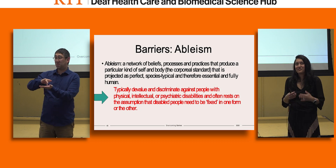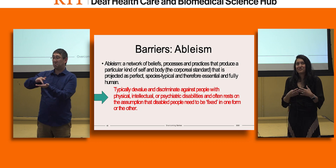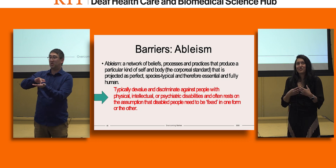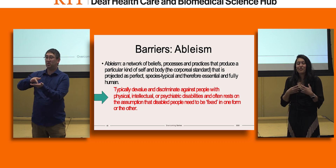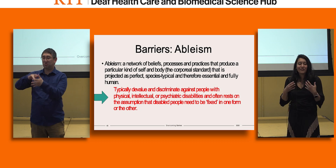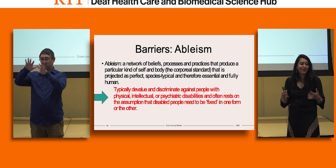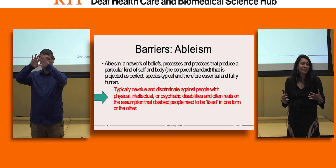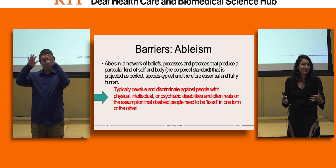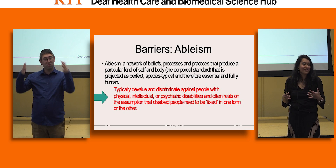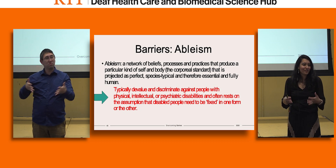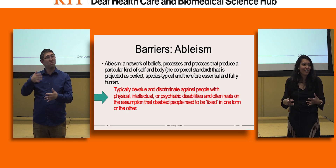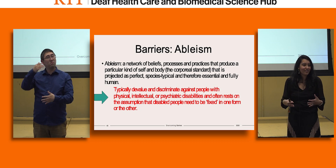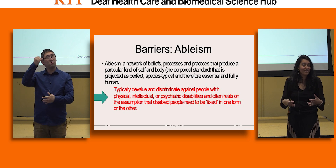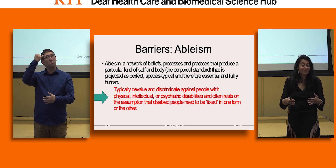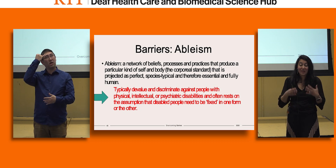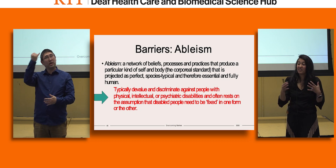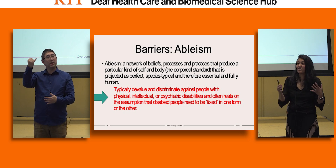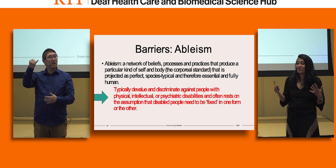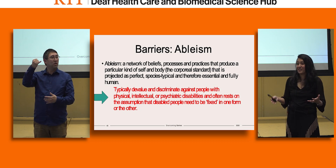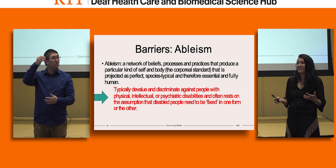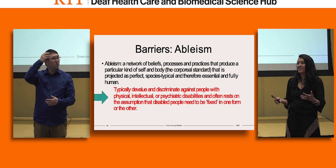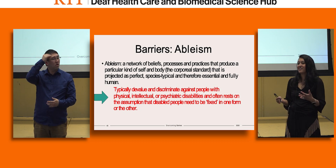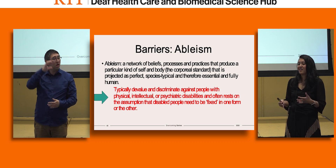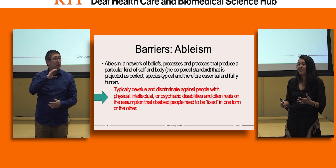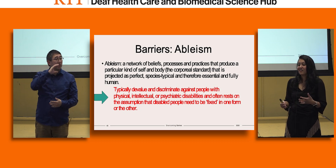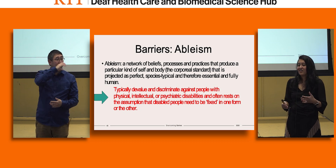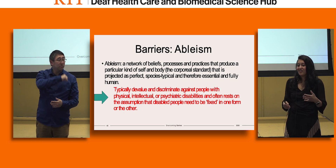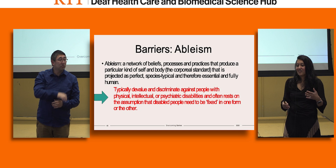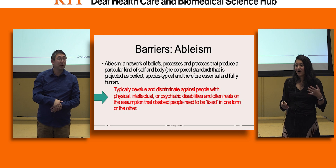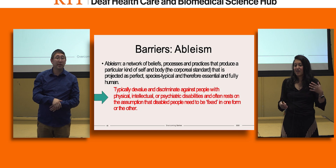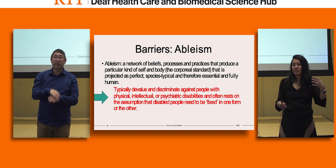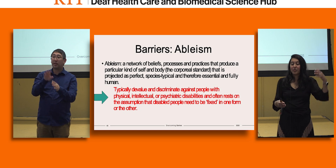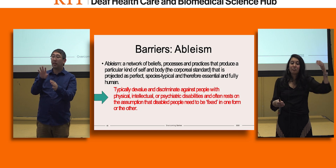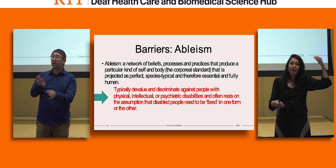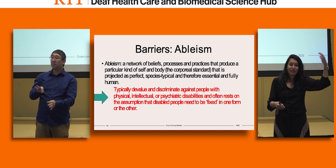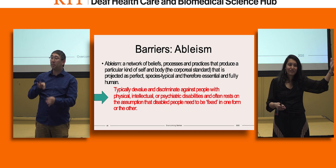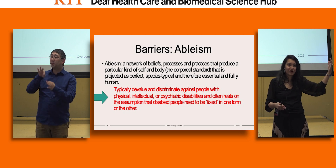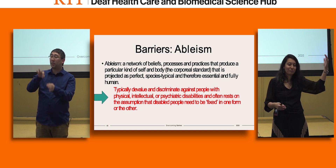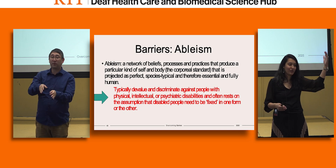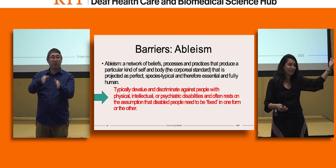this overarching thought in medical training that the perfect person,